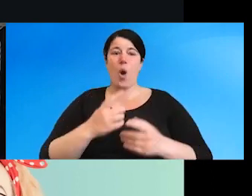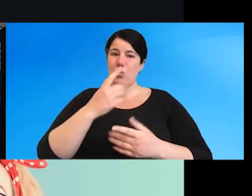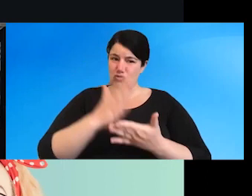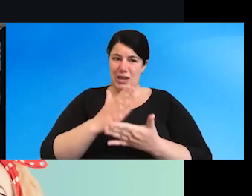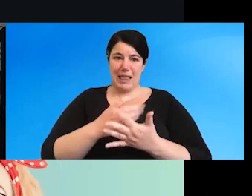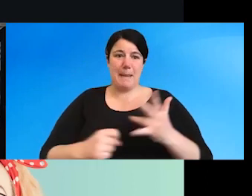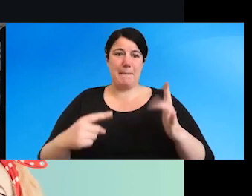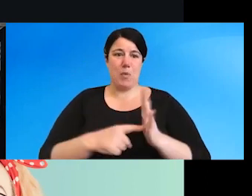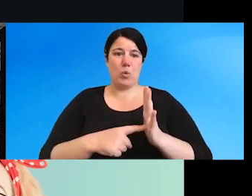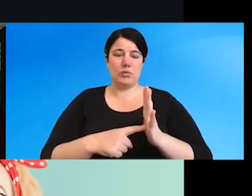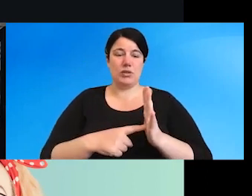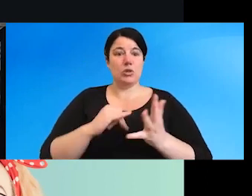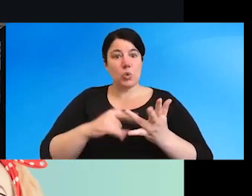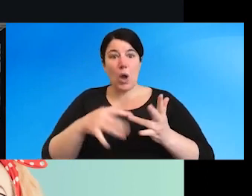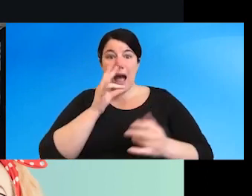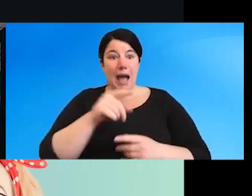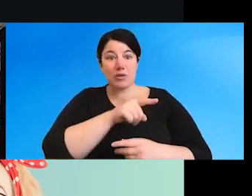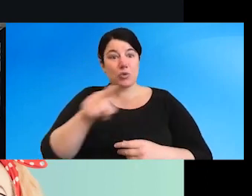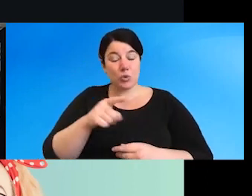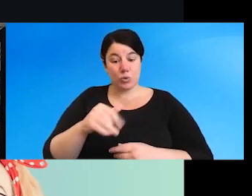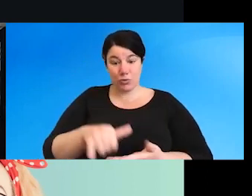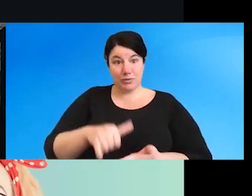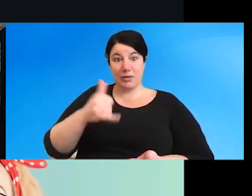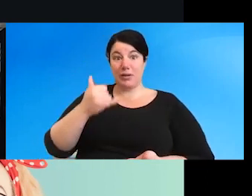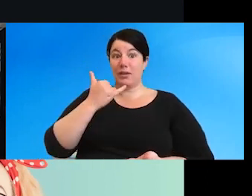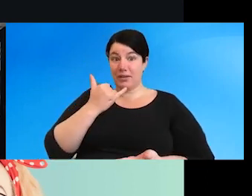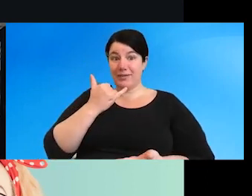So I would really encourage you to pick up the phone, and on this slide, we have a photograph of a